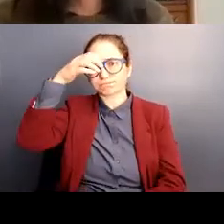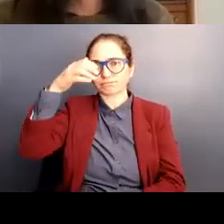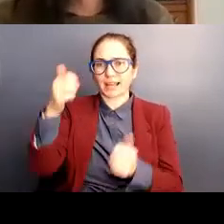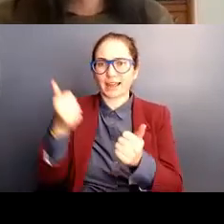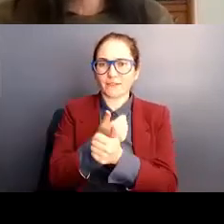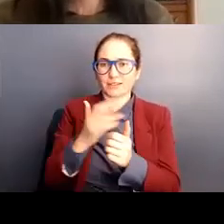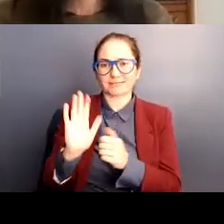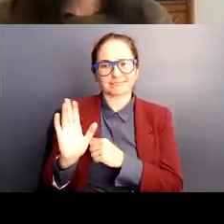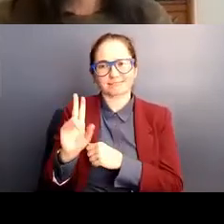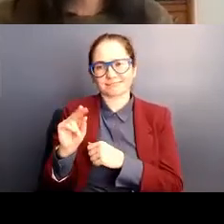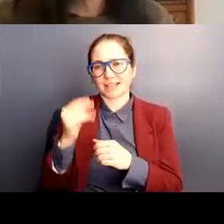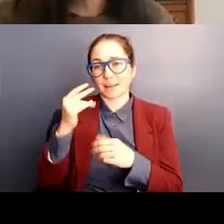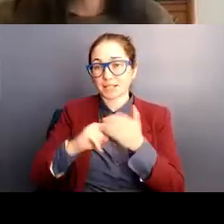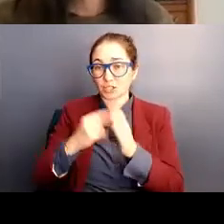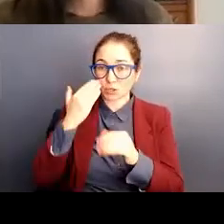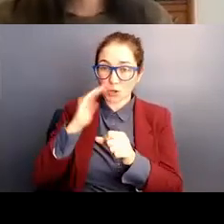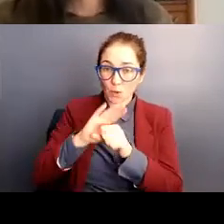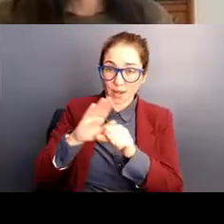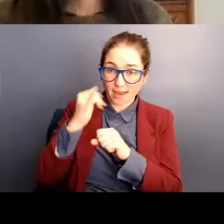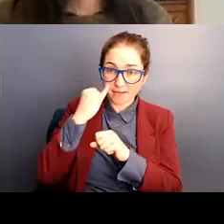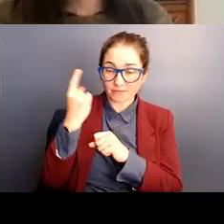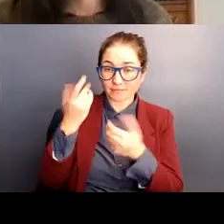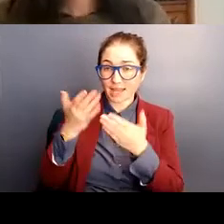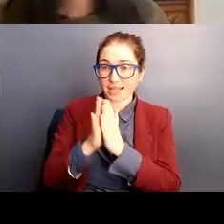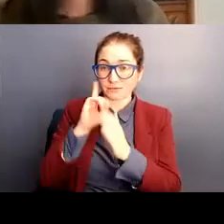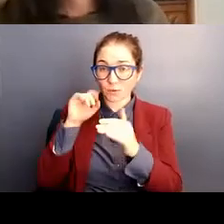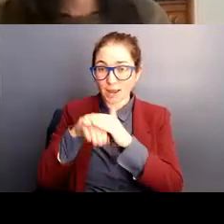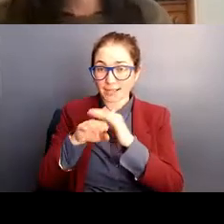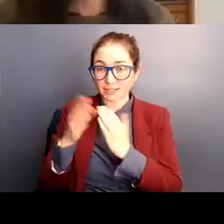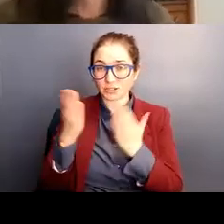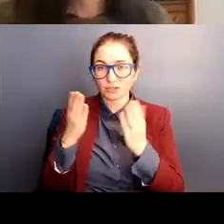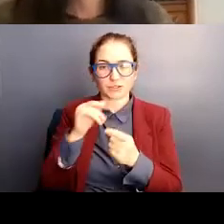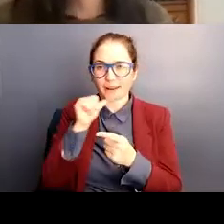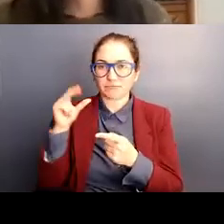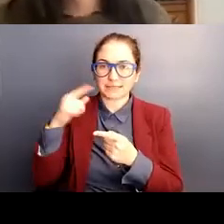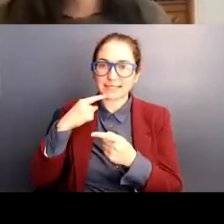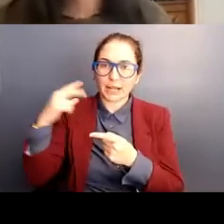enough that if someone's asking for an access service, you're not going to say no to them if they're asking for it. You're going to